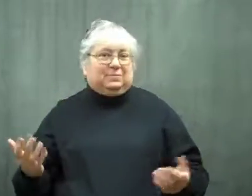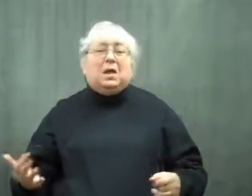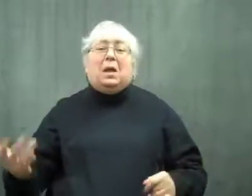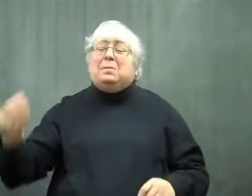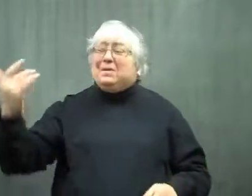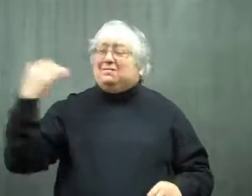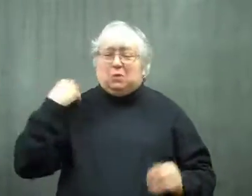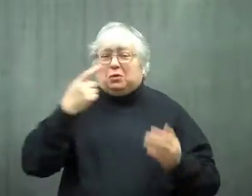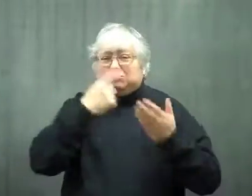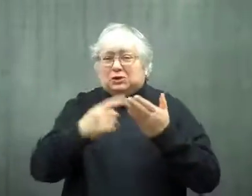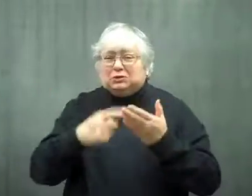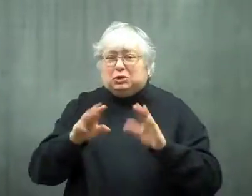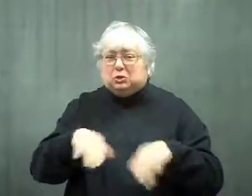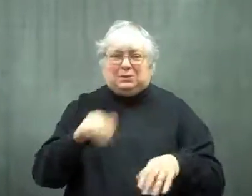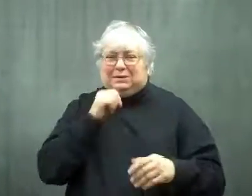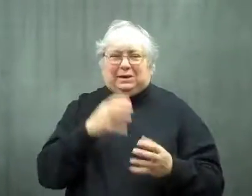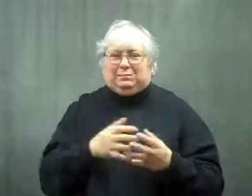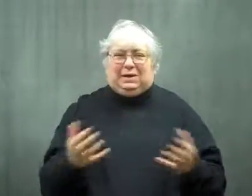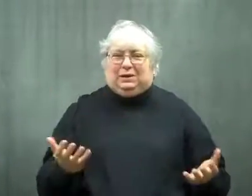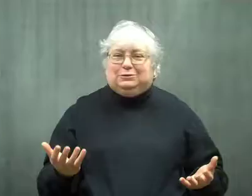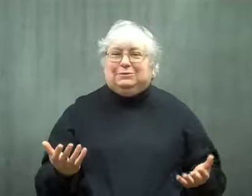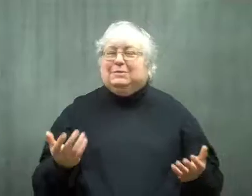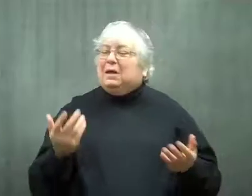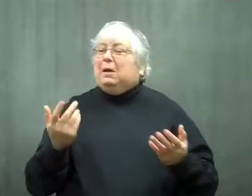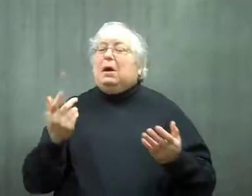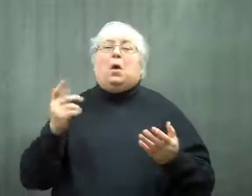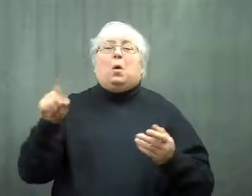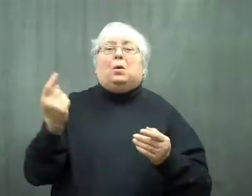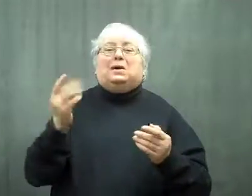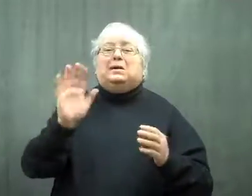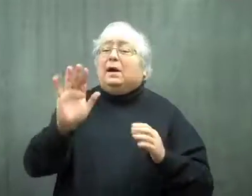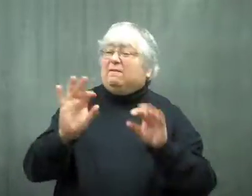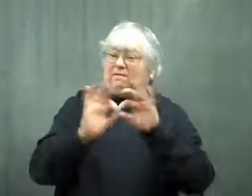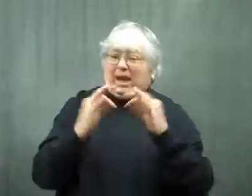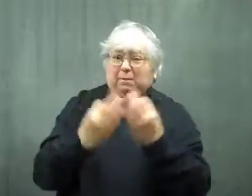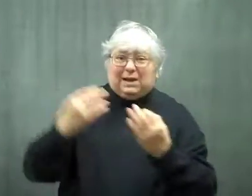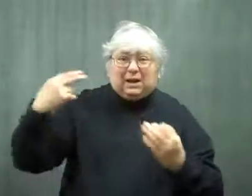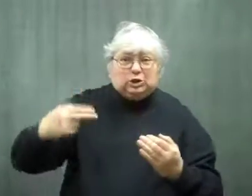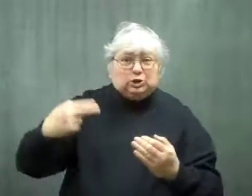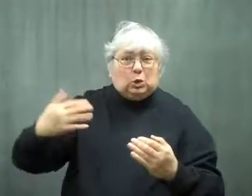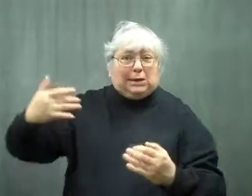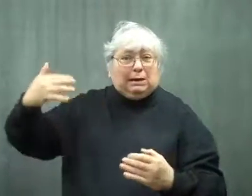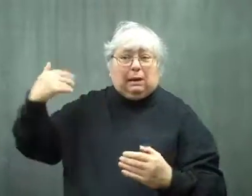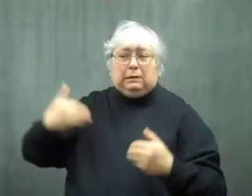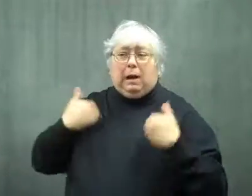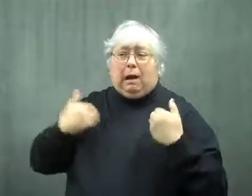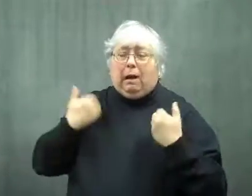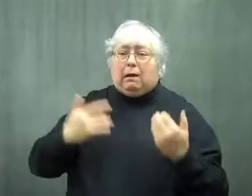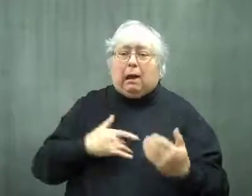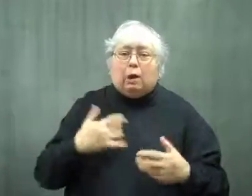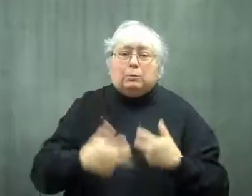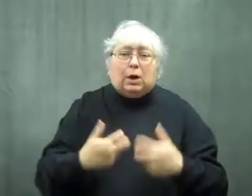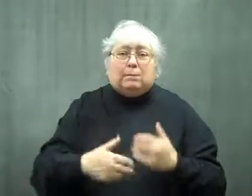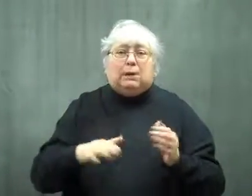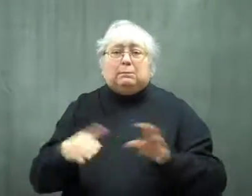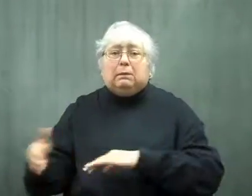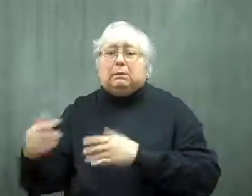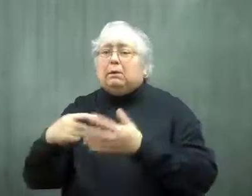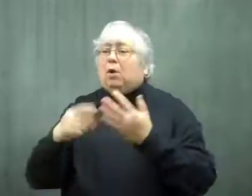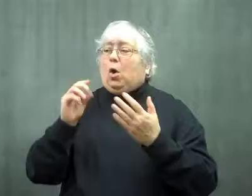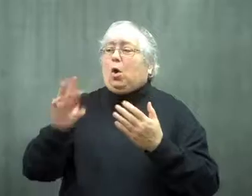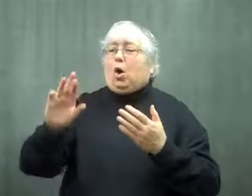In the past, children were not often tested for things like that.